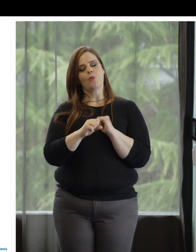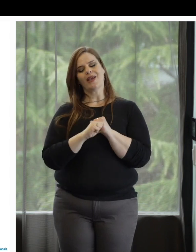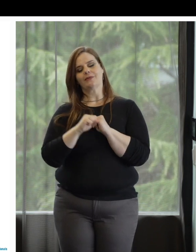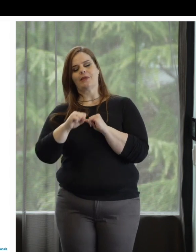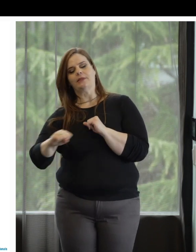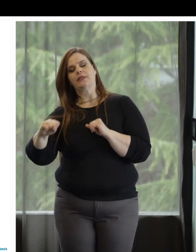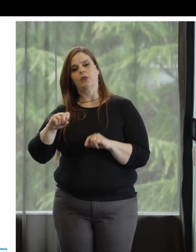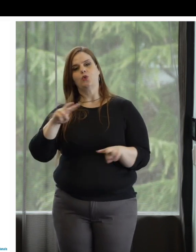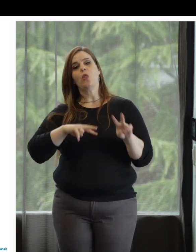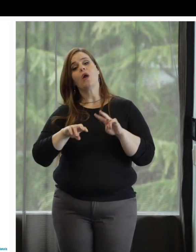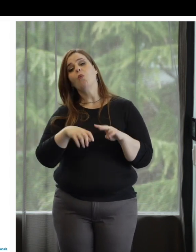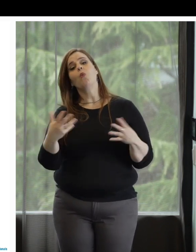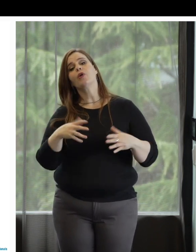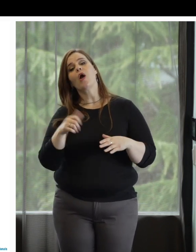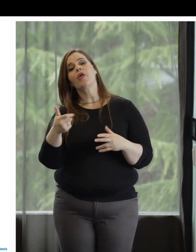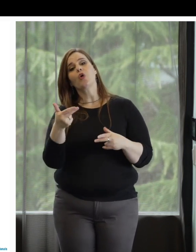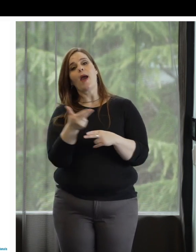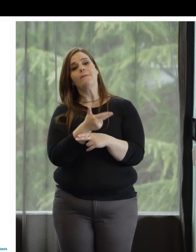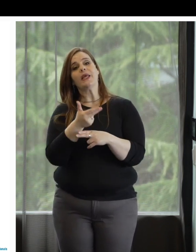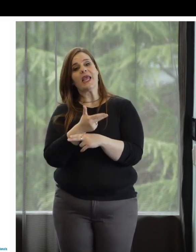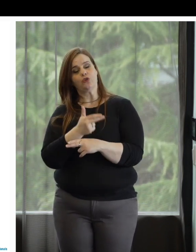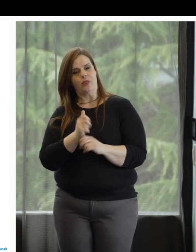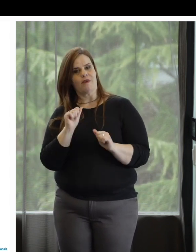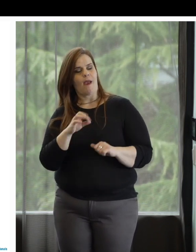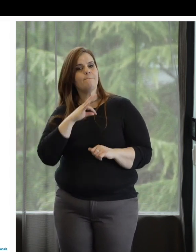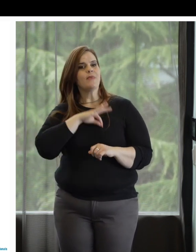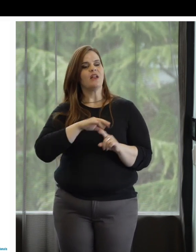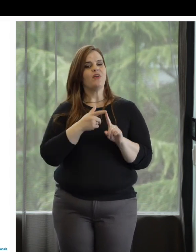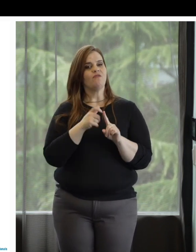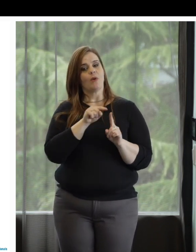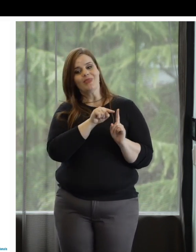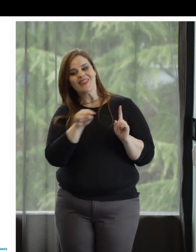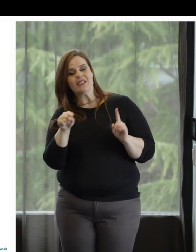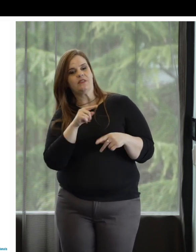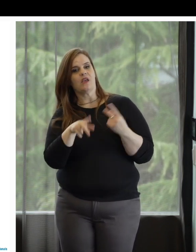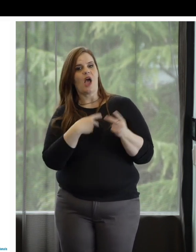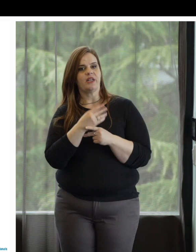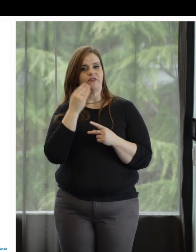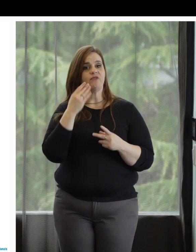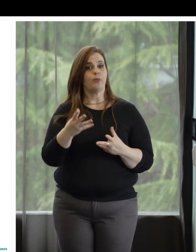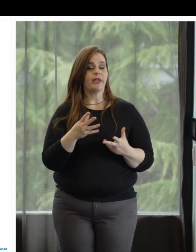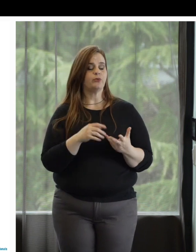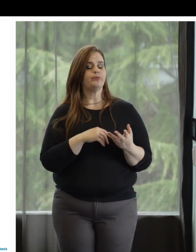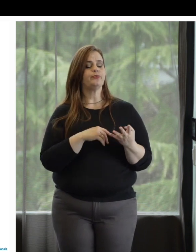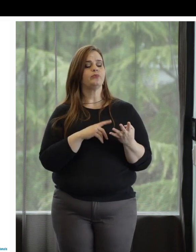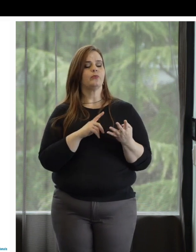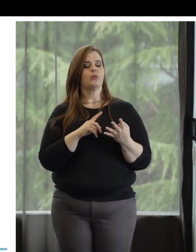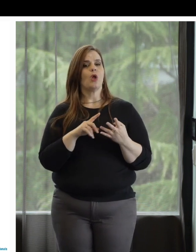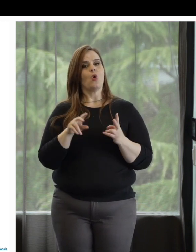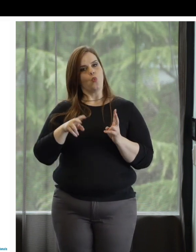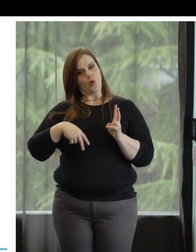applications that can benefit from this kind of information we looked at existing standards and